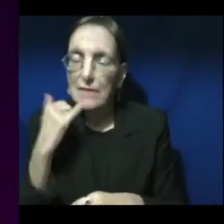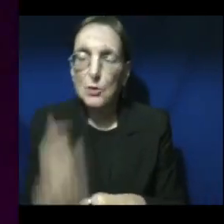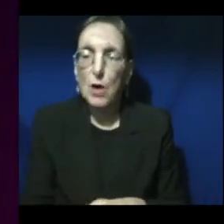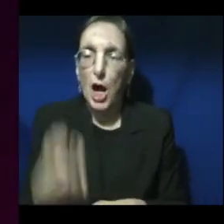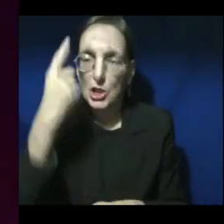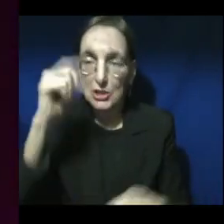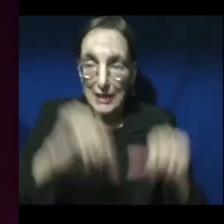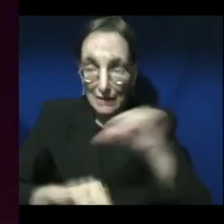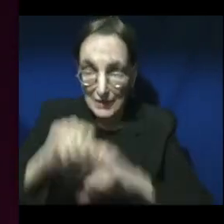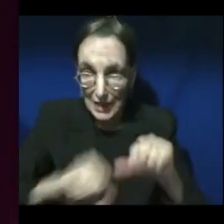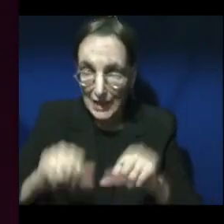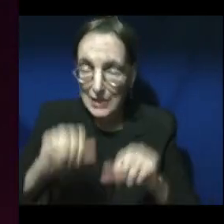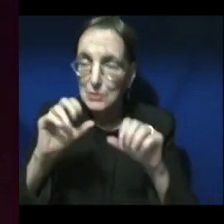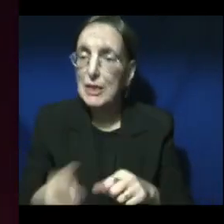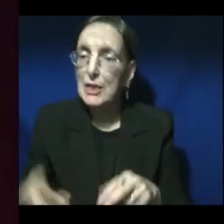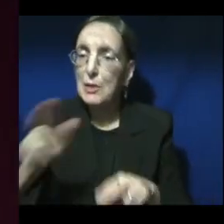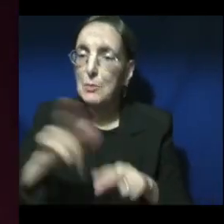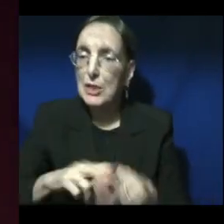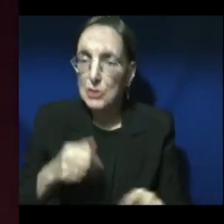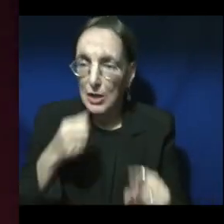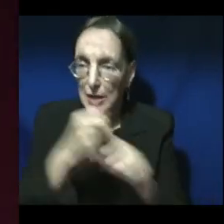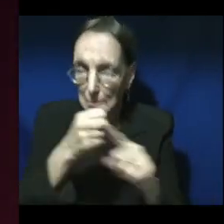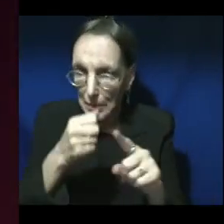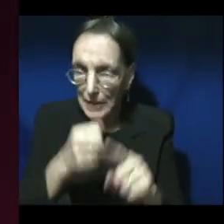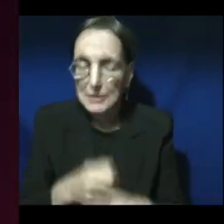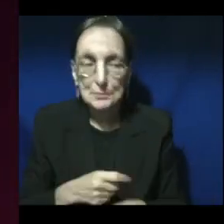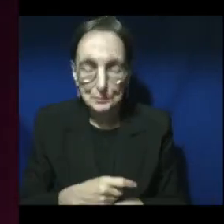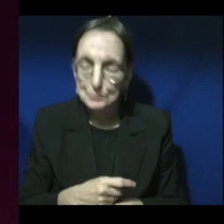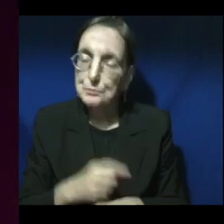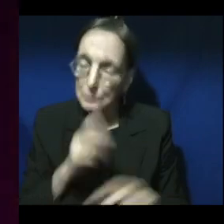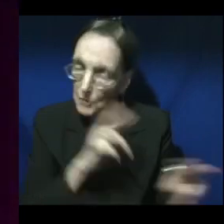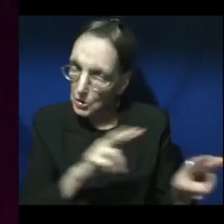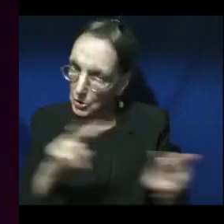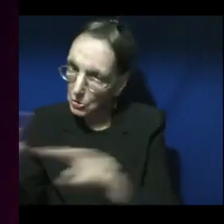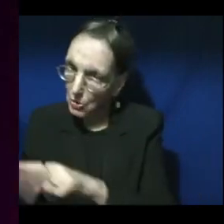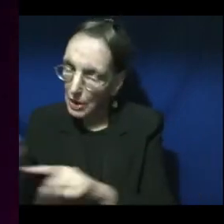And in fact, looking across all these different domains, I found there are six key types of